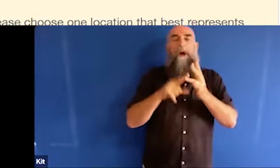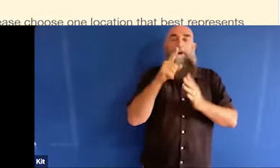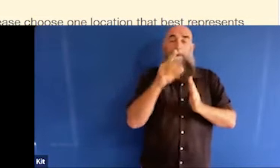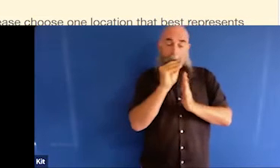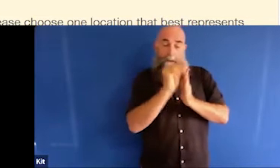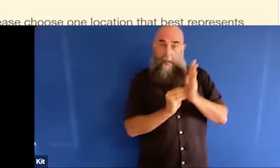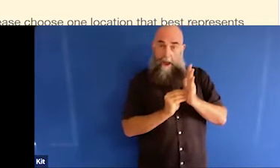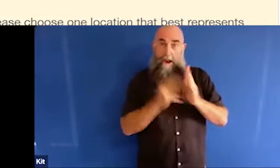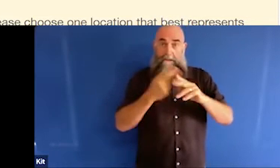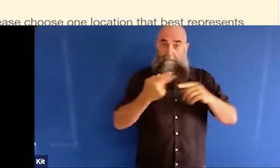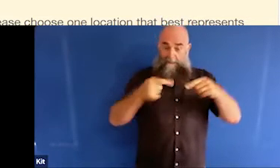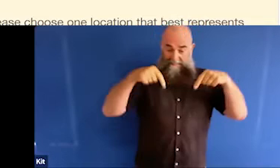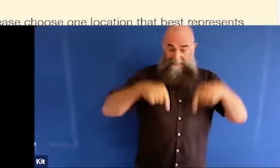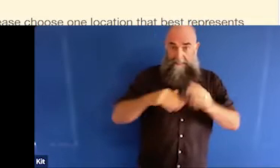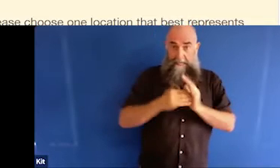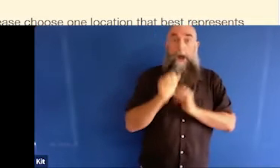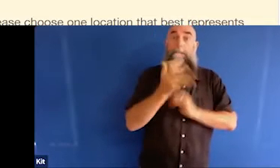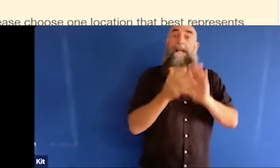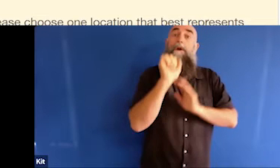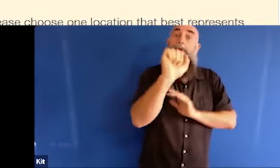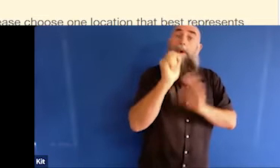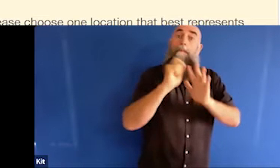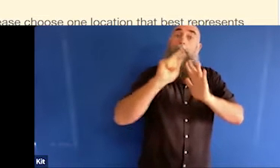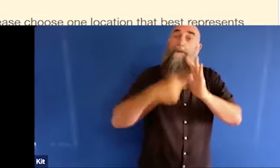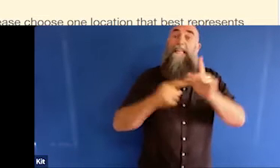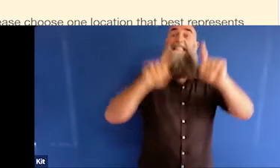your project can't start until after 1 June. Yes.